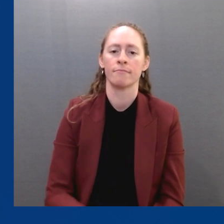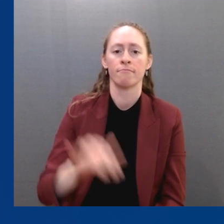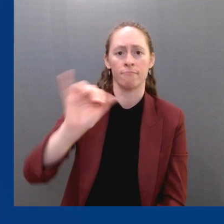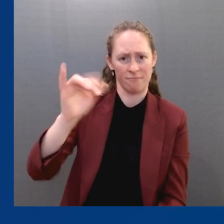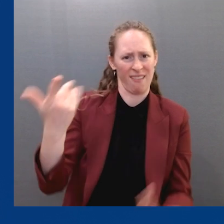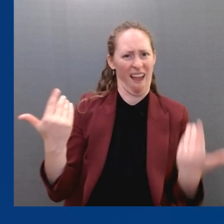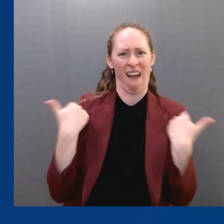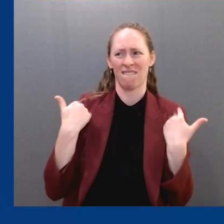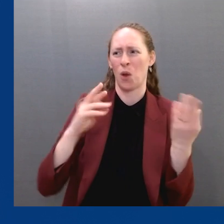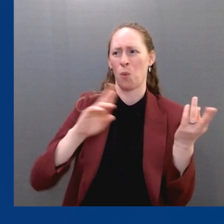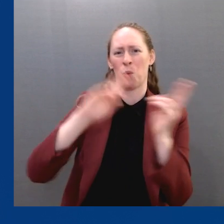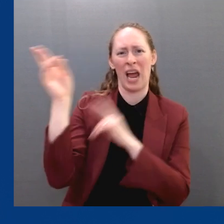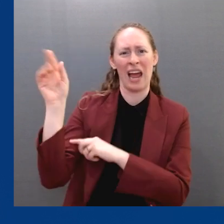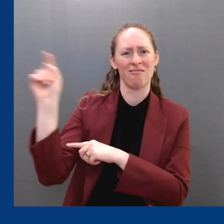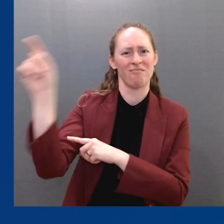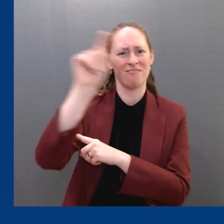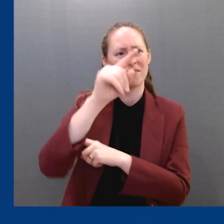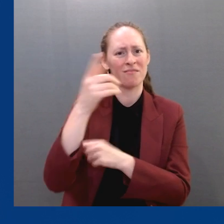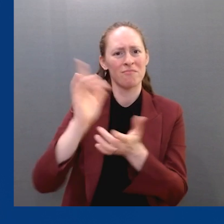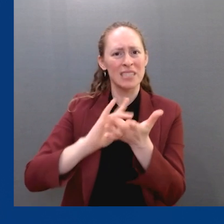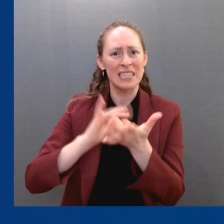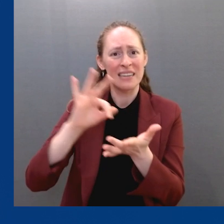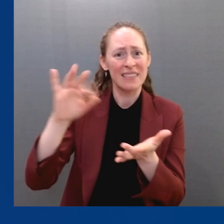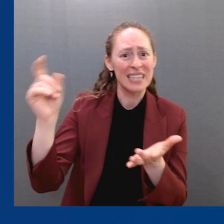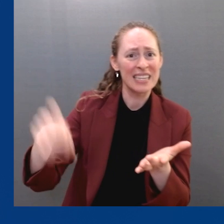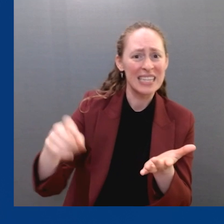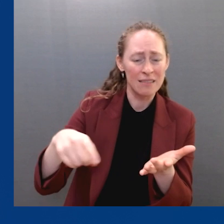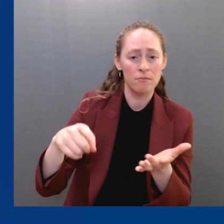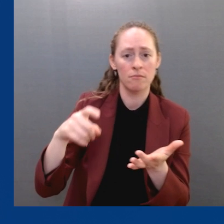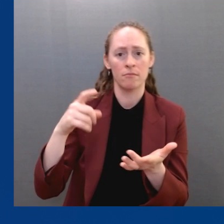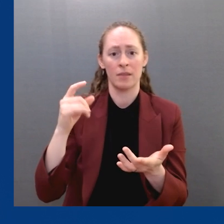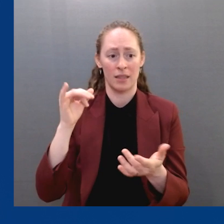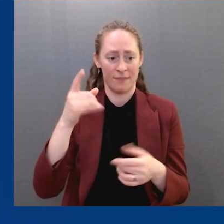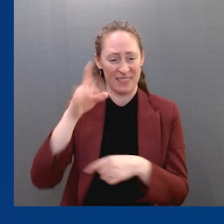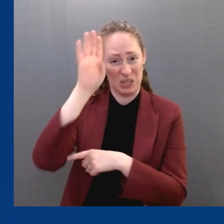If you test positive for COVID-19, talk to a health care provider